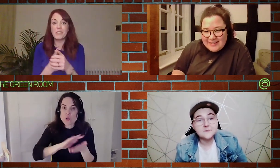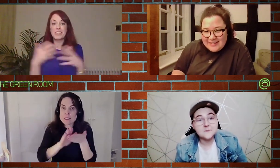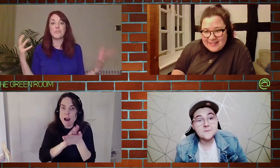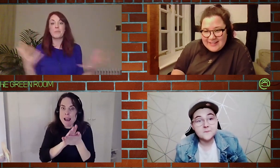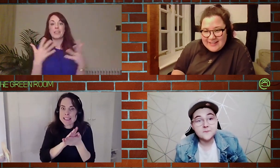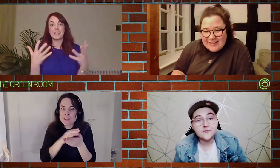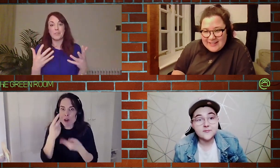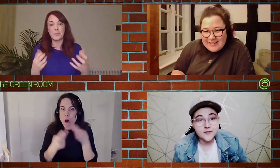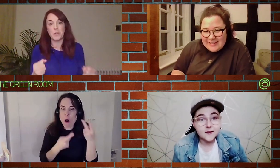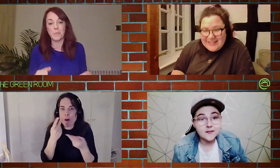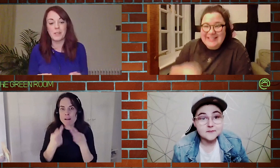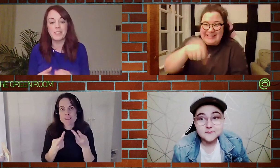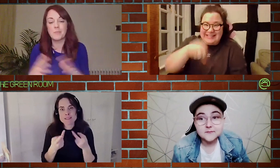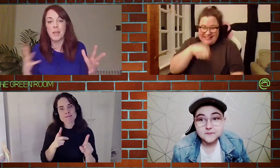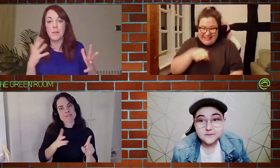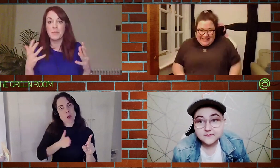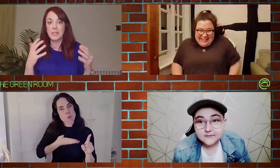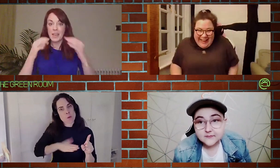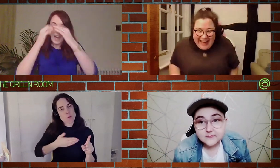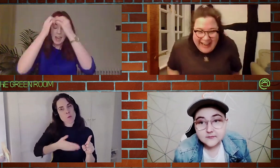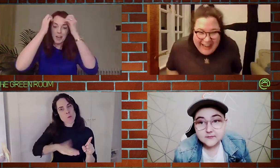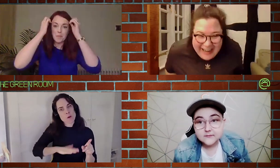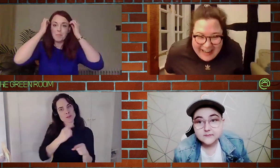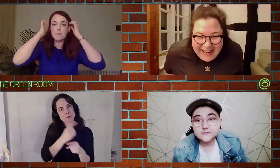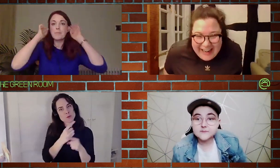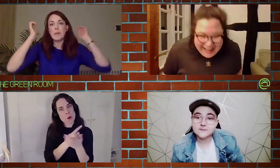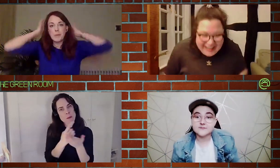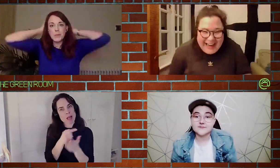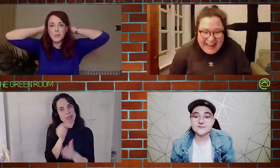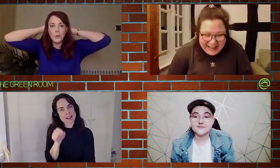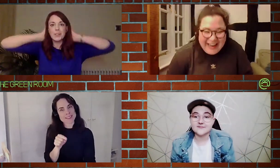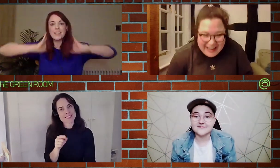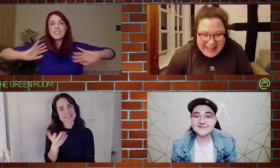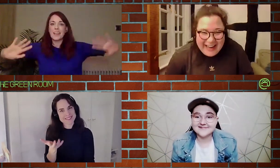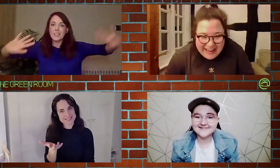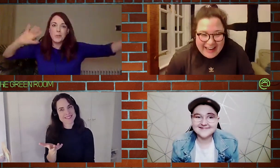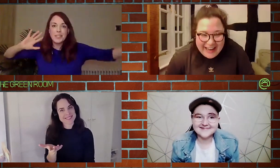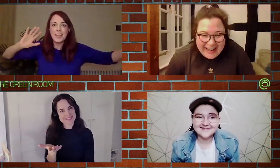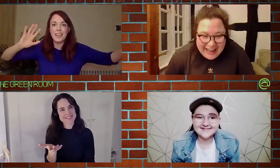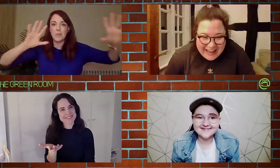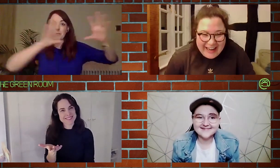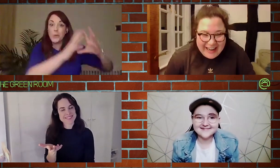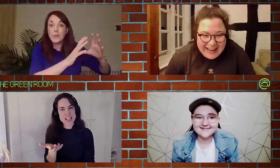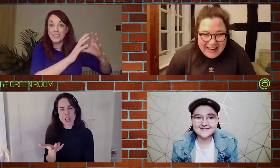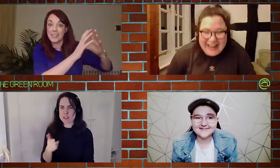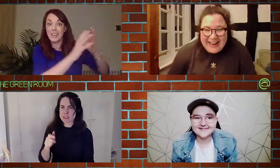to bring this up as well because sometimes people don't associate music